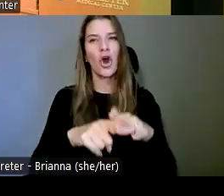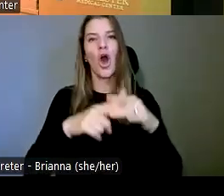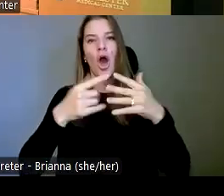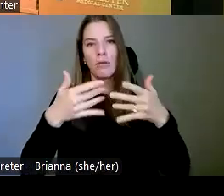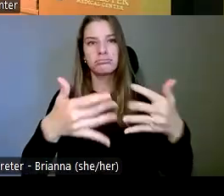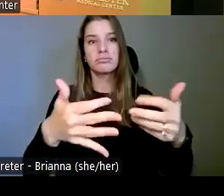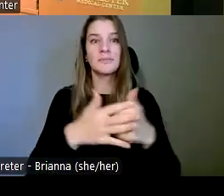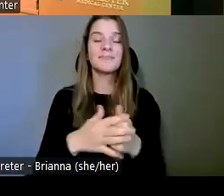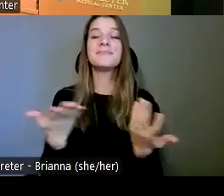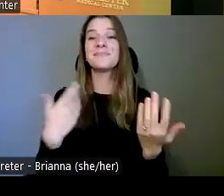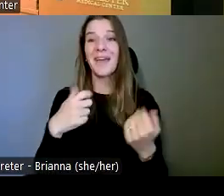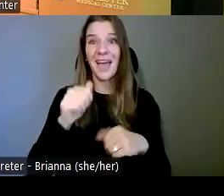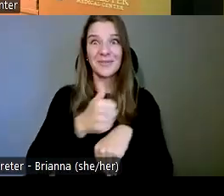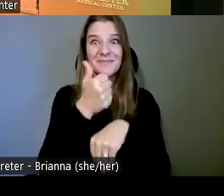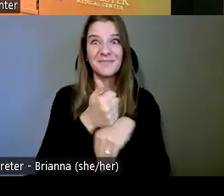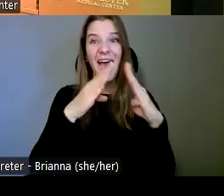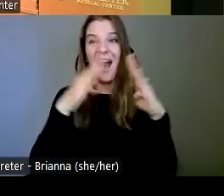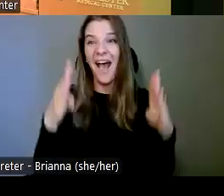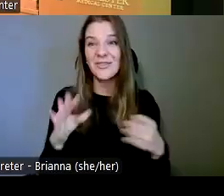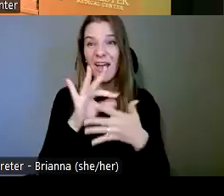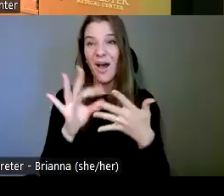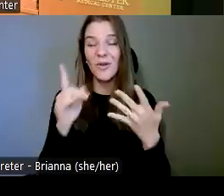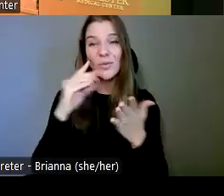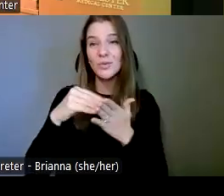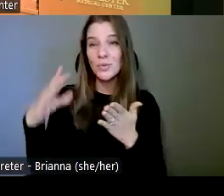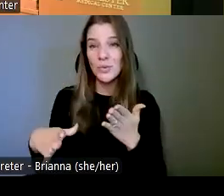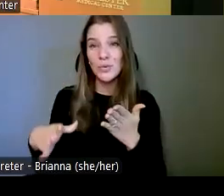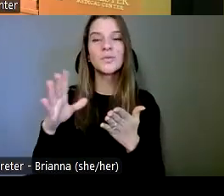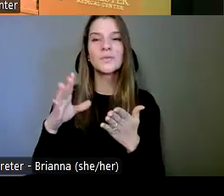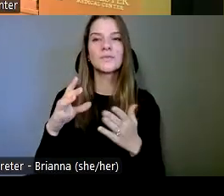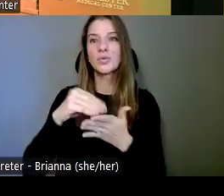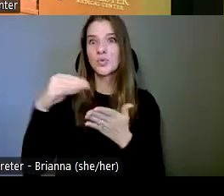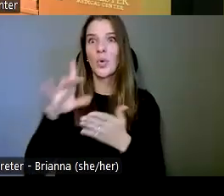develop housing um for students um who were going to be coming down. My roommate at the time was